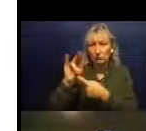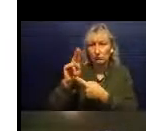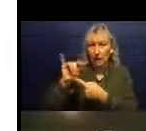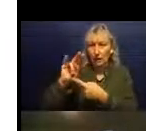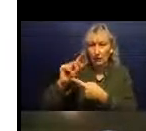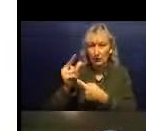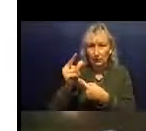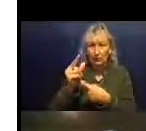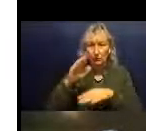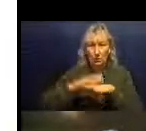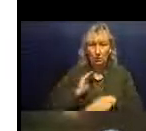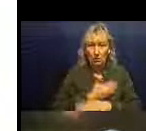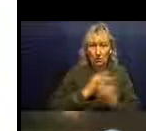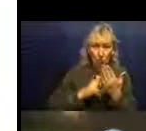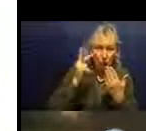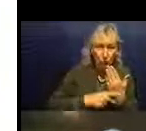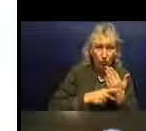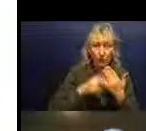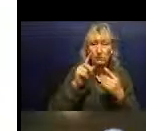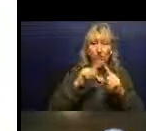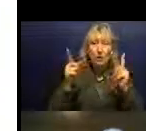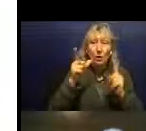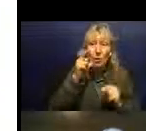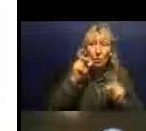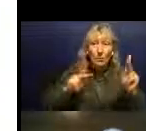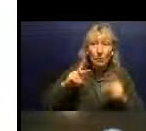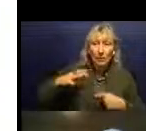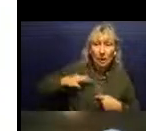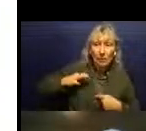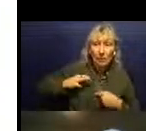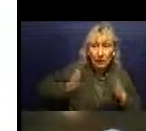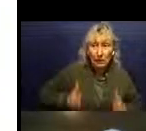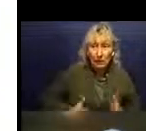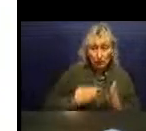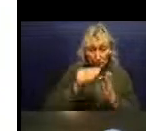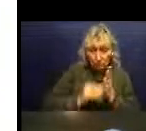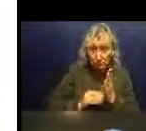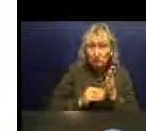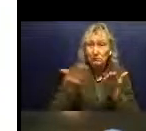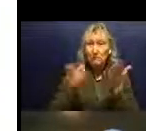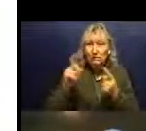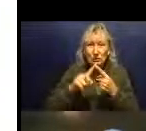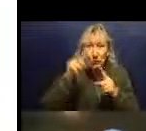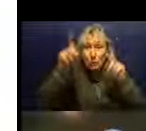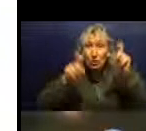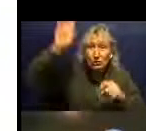webinar are not binding upon the agency or programs.